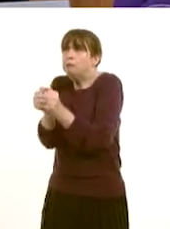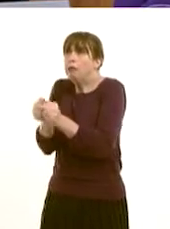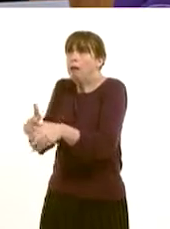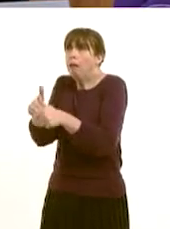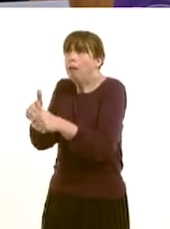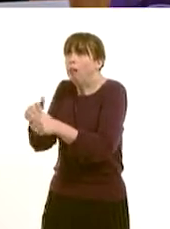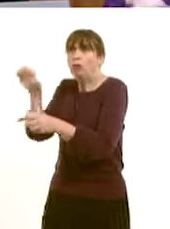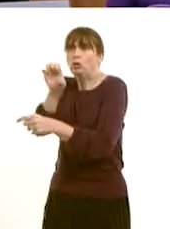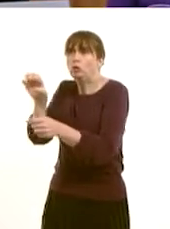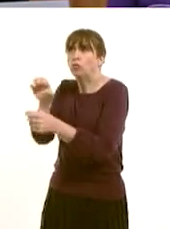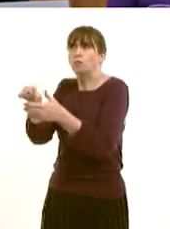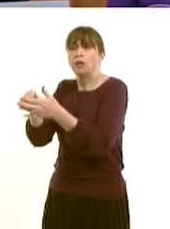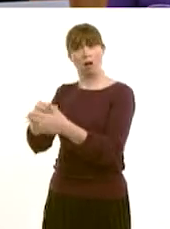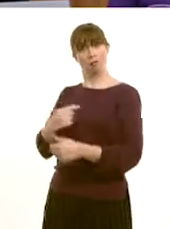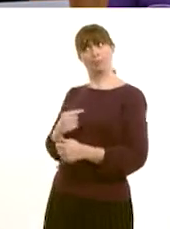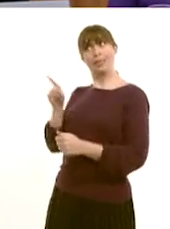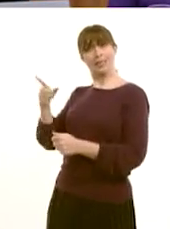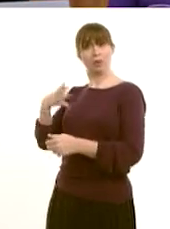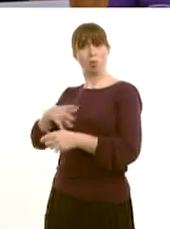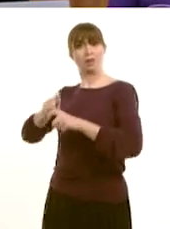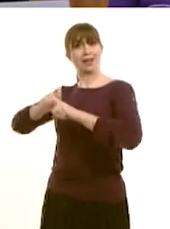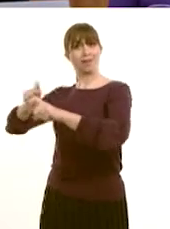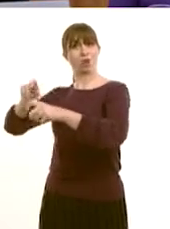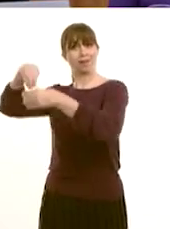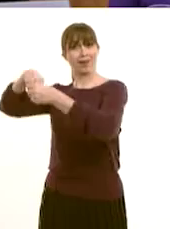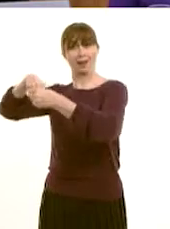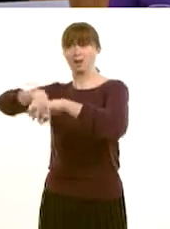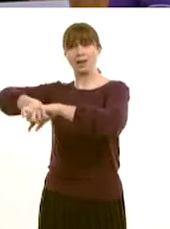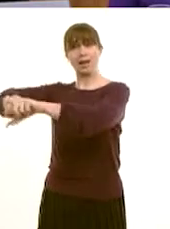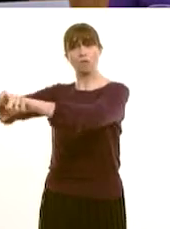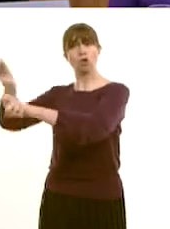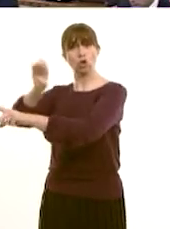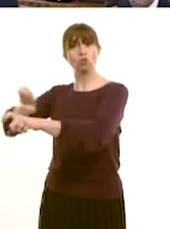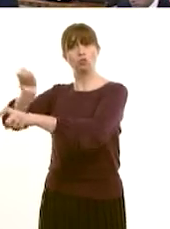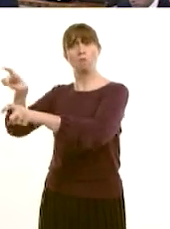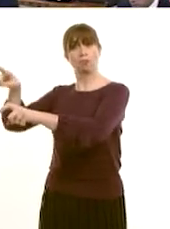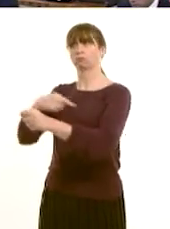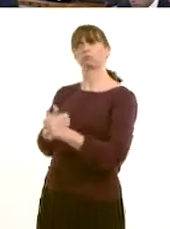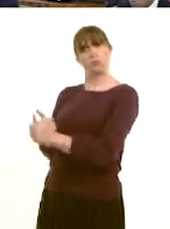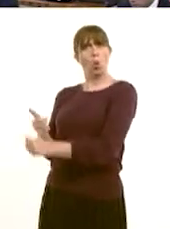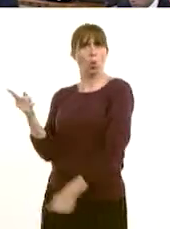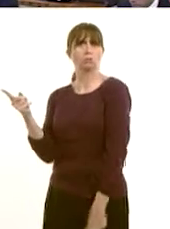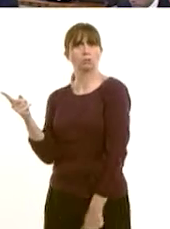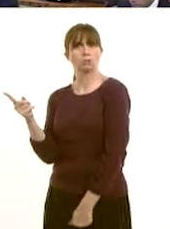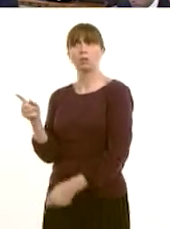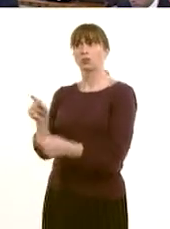I support his position, that he wants us to stay in the EU. No-one else in his party seems to, or theyíre not being very vocal about it, but I support